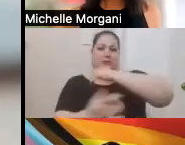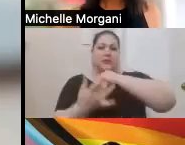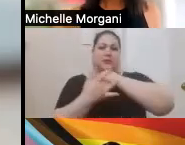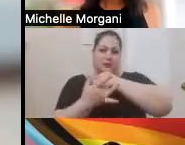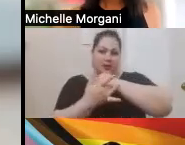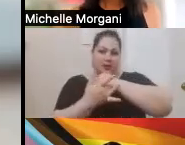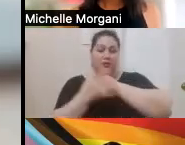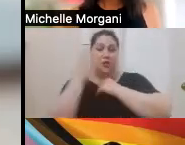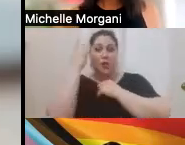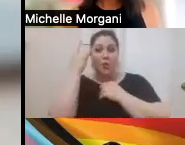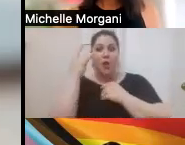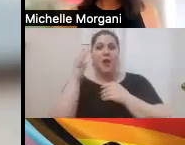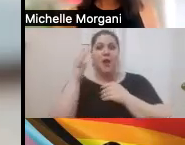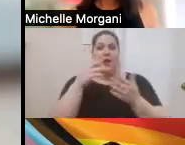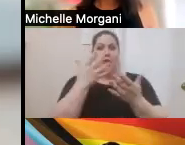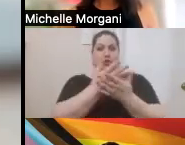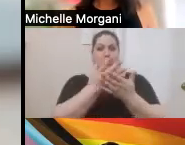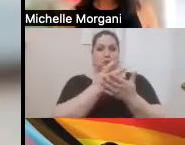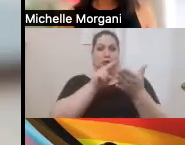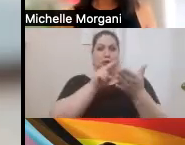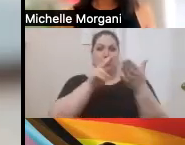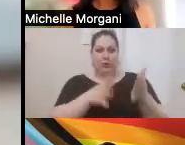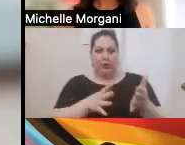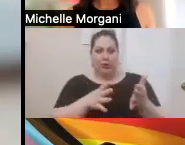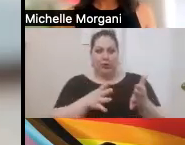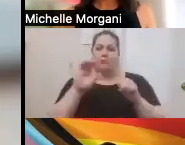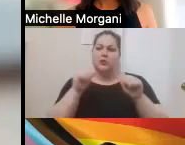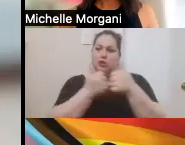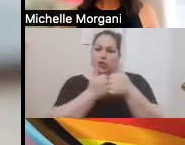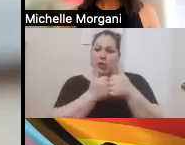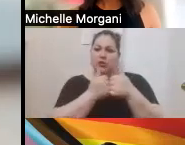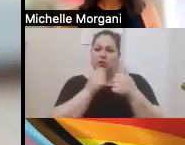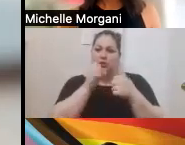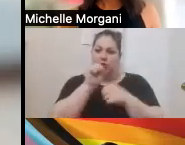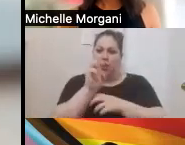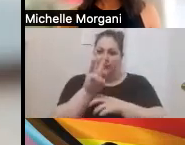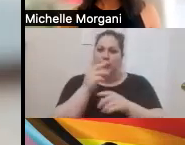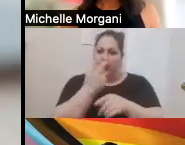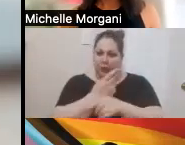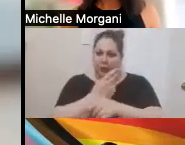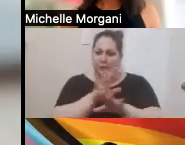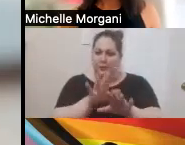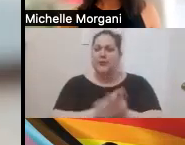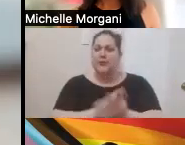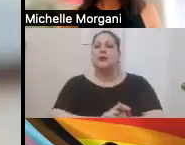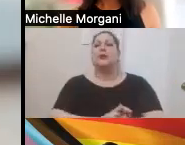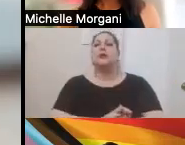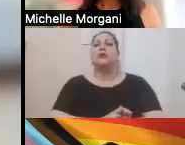reader is a challenging piece of software to use, which is why it's so important that a student have